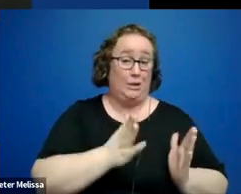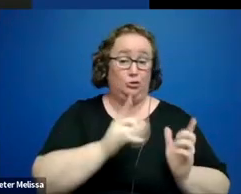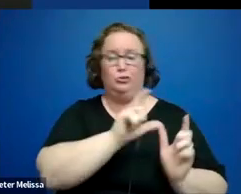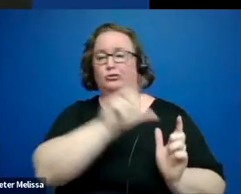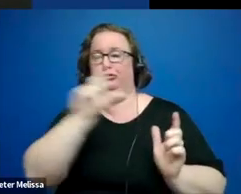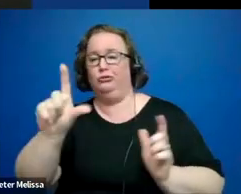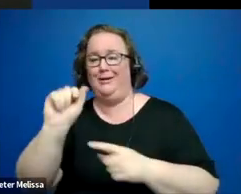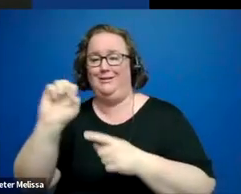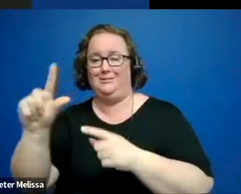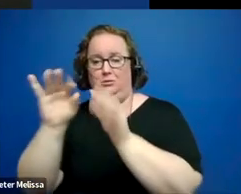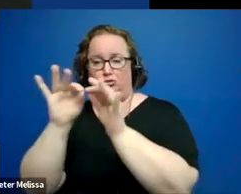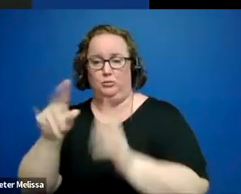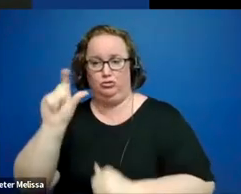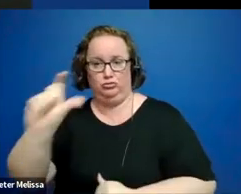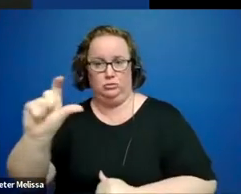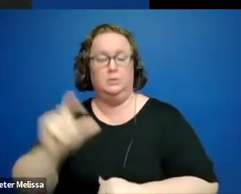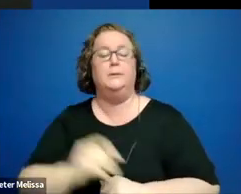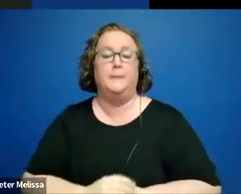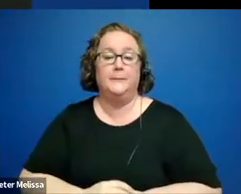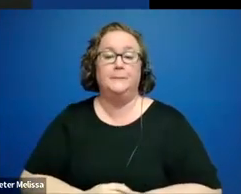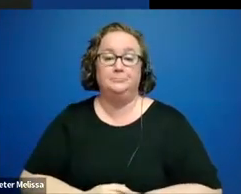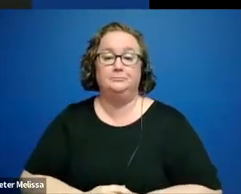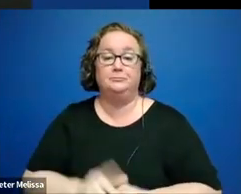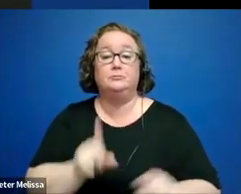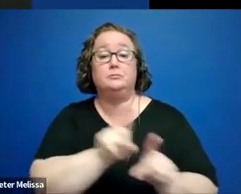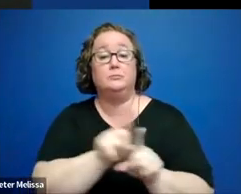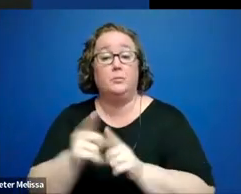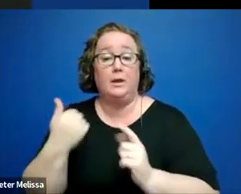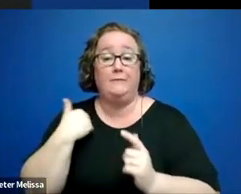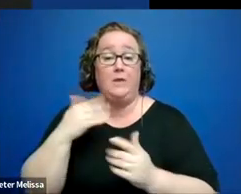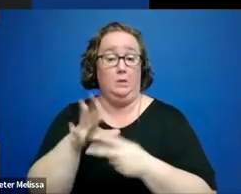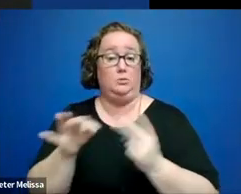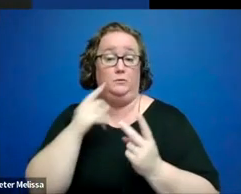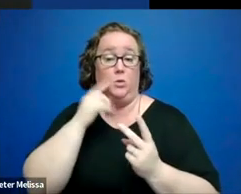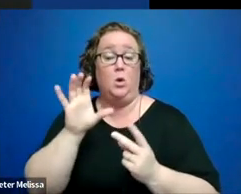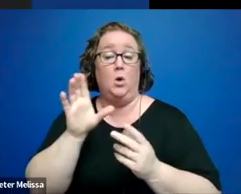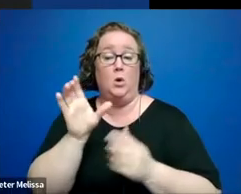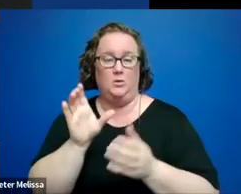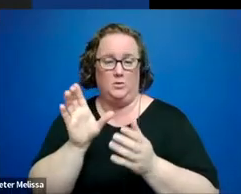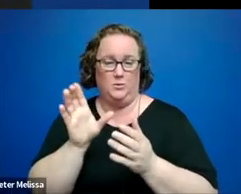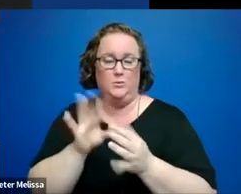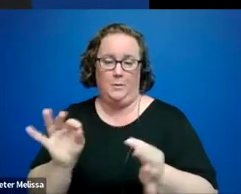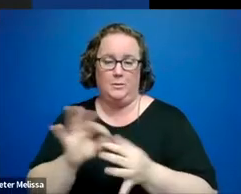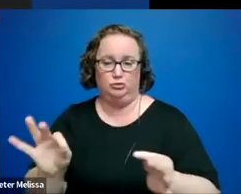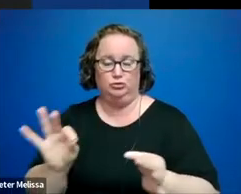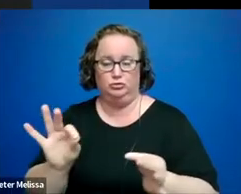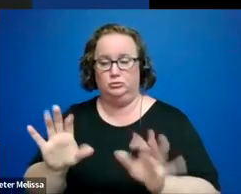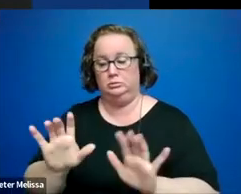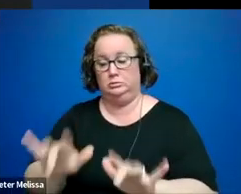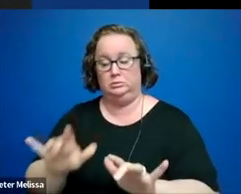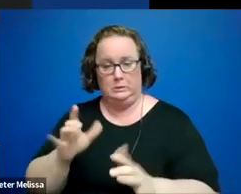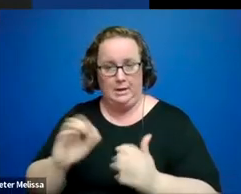We also have closed captioning available. To turn captions on, click the CC